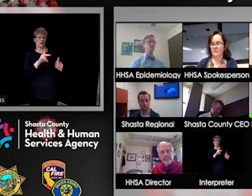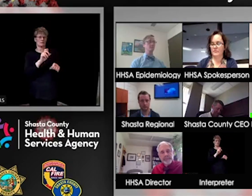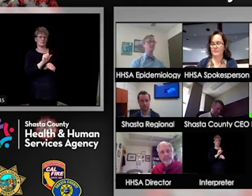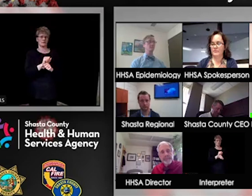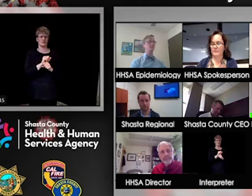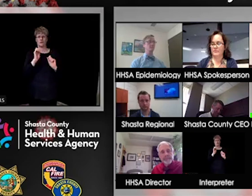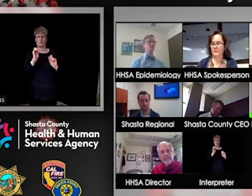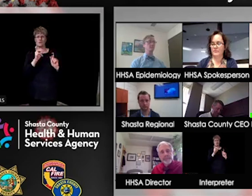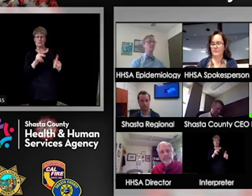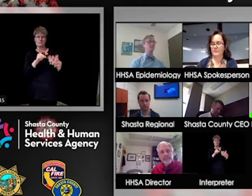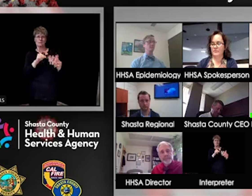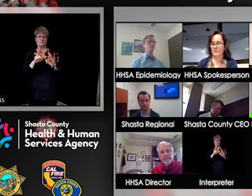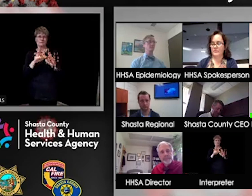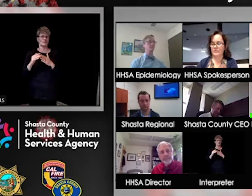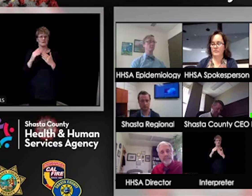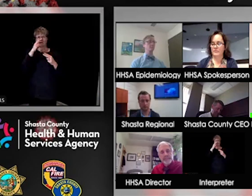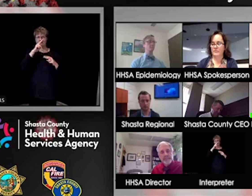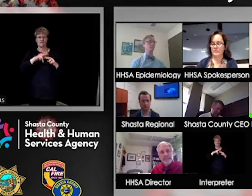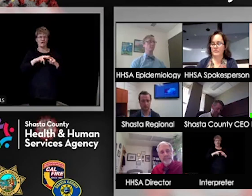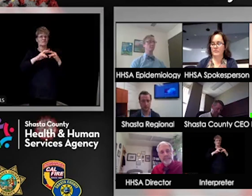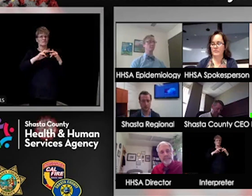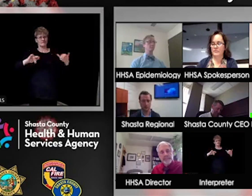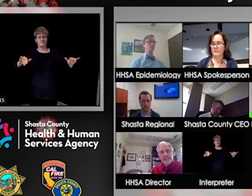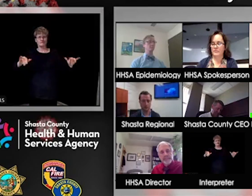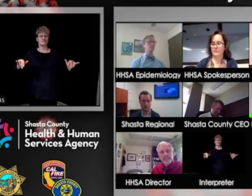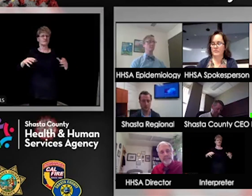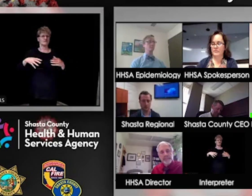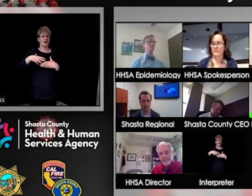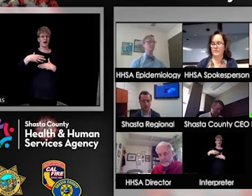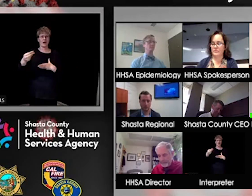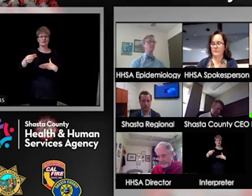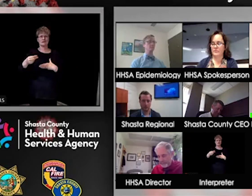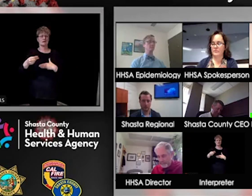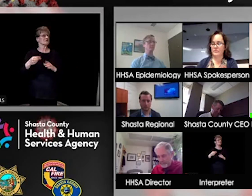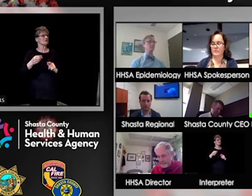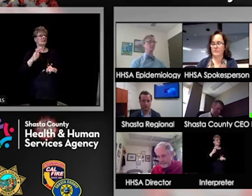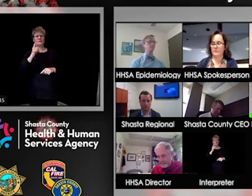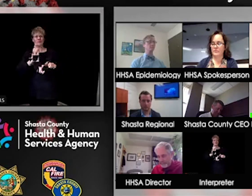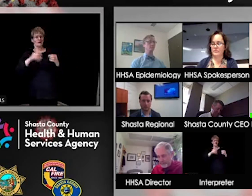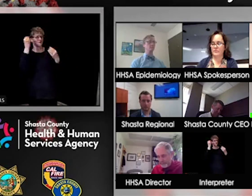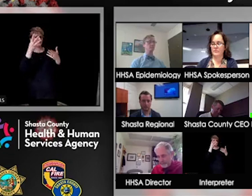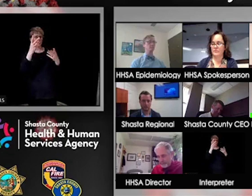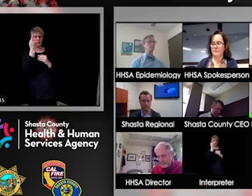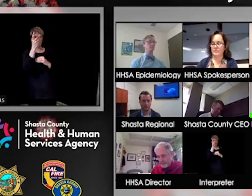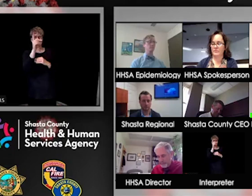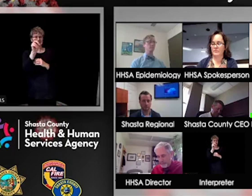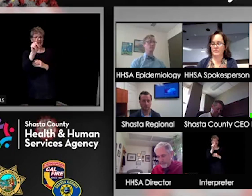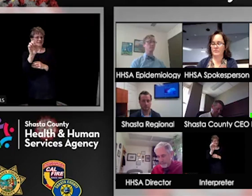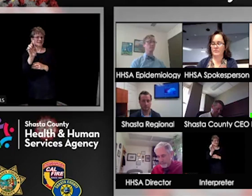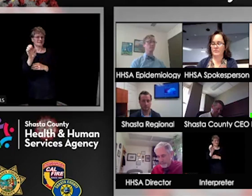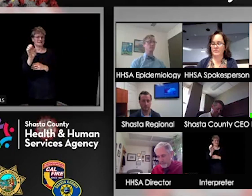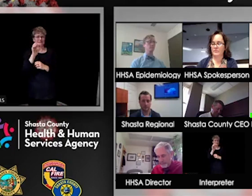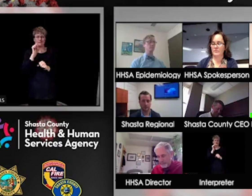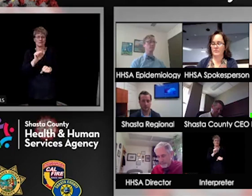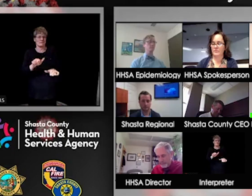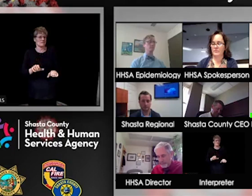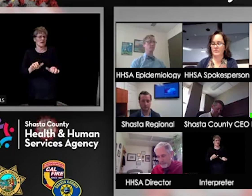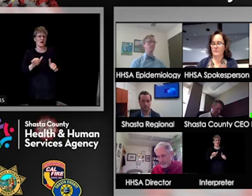for us to do what we’re doing now for a prolonged of time, yet at the same time we need to have some of this built into the way we go about our lives over the coming months